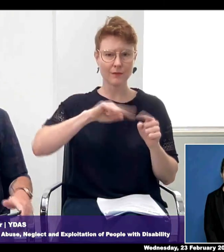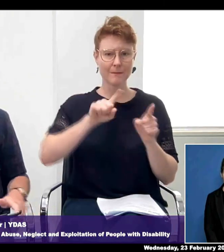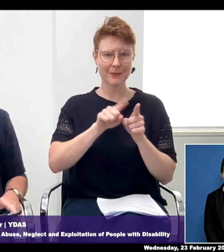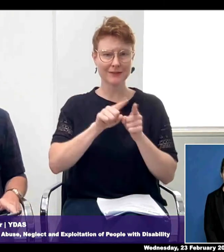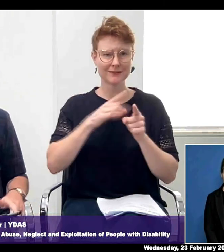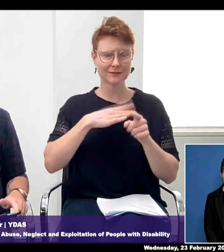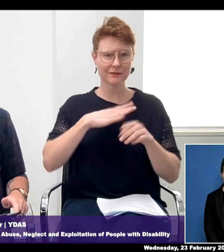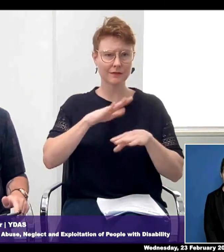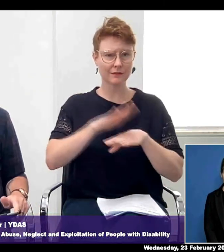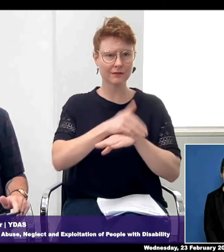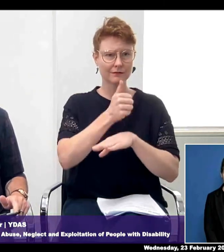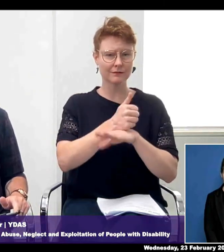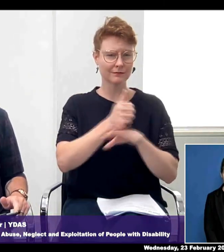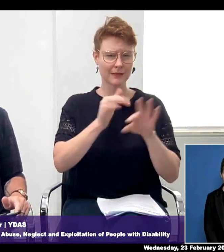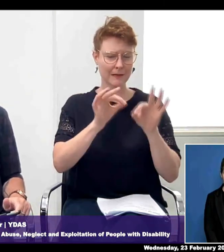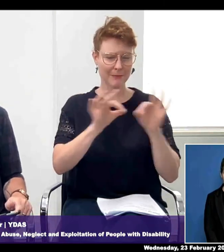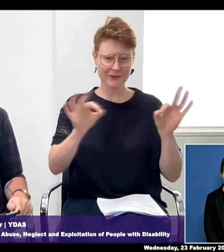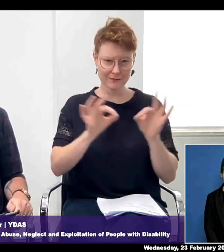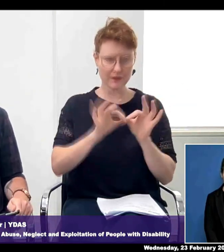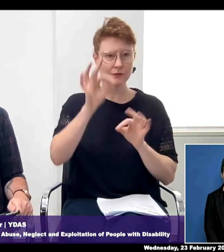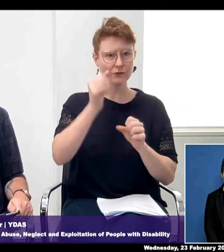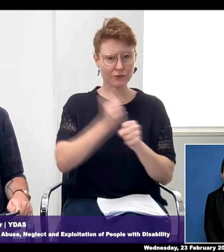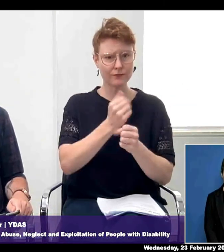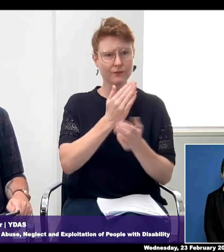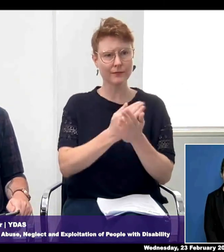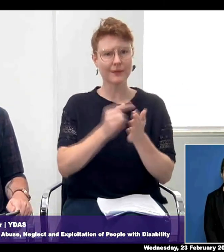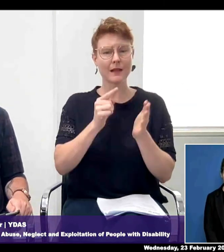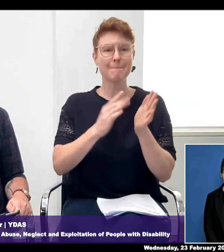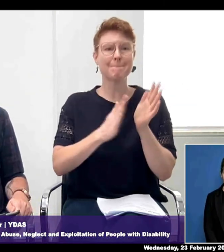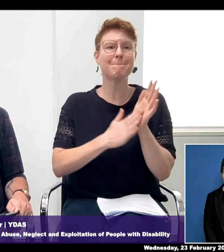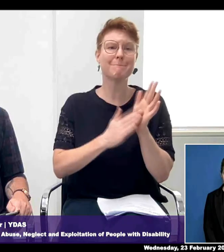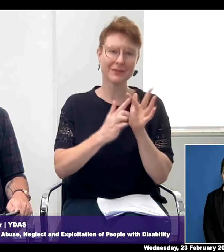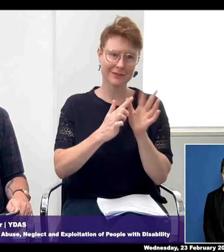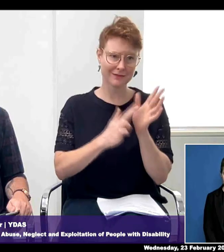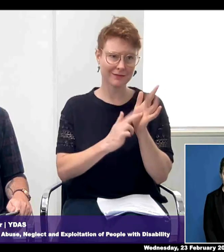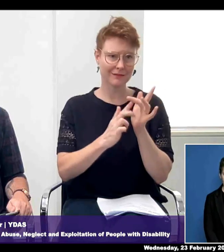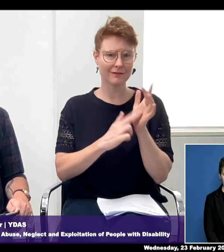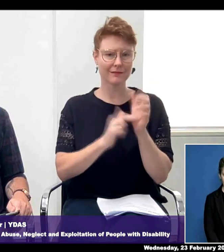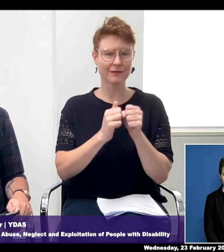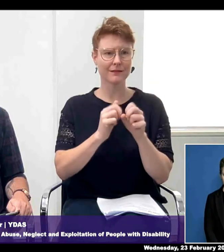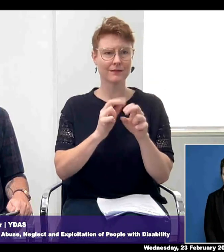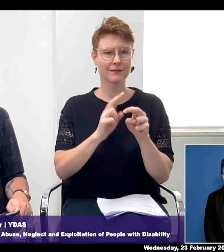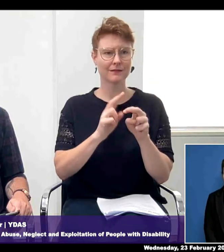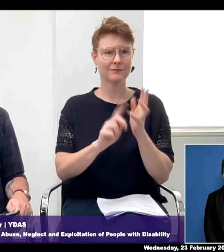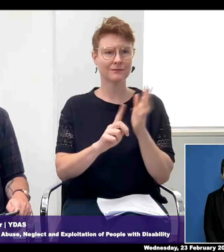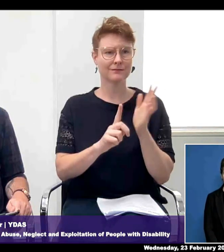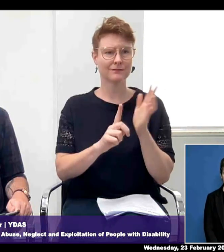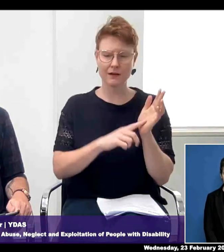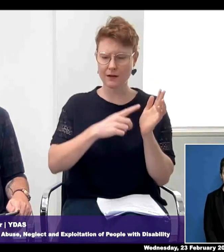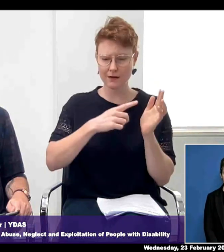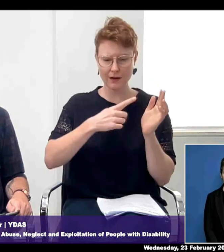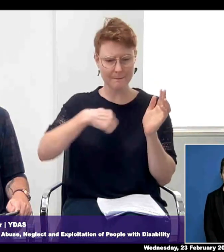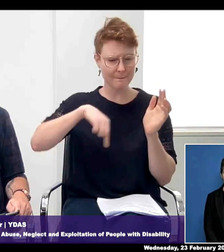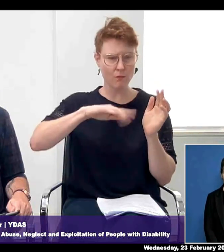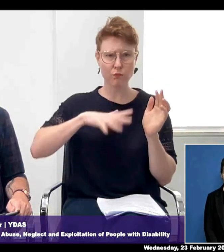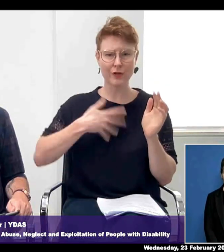It's important, however, that we do remember that we need to really set up some measurements so that we can ensure that these quotas are meaningful.